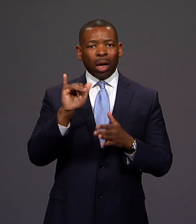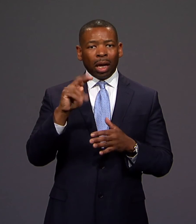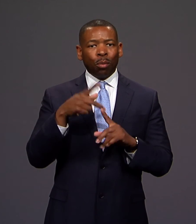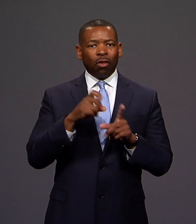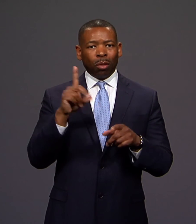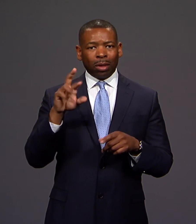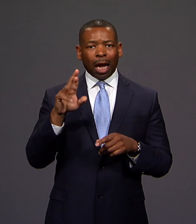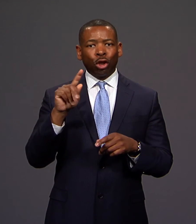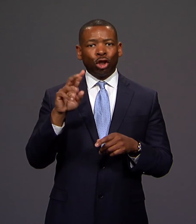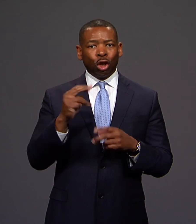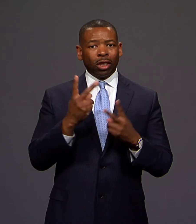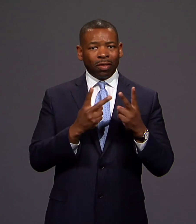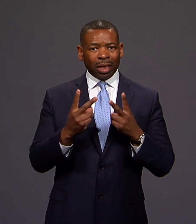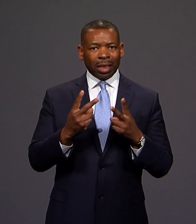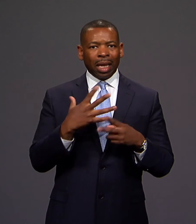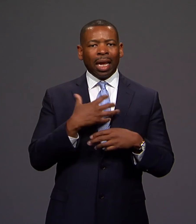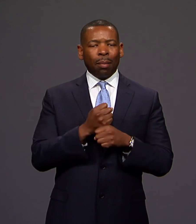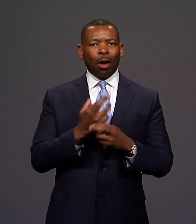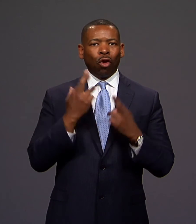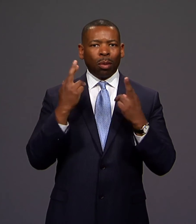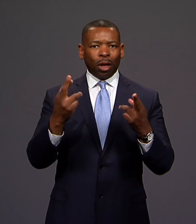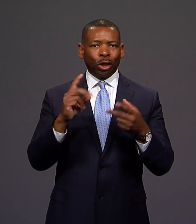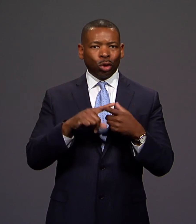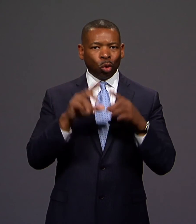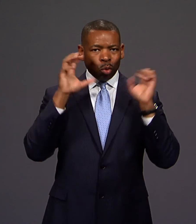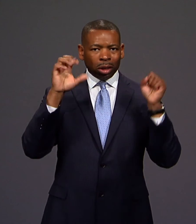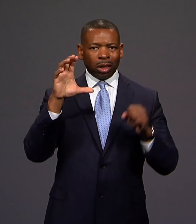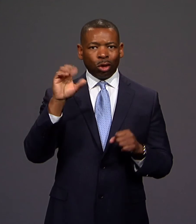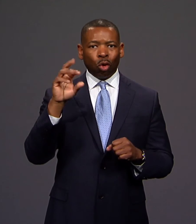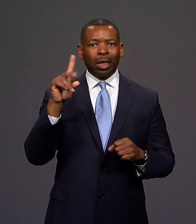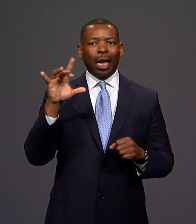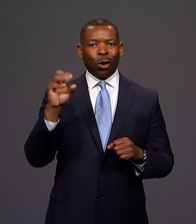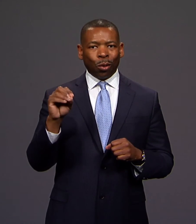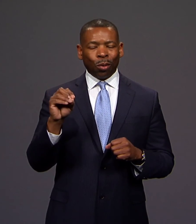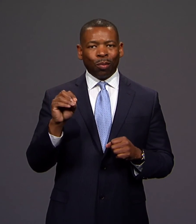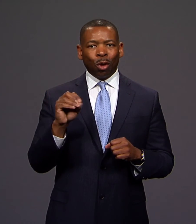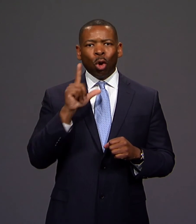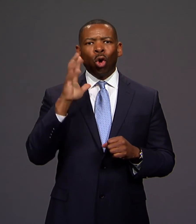committee will review input from Dr. Stern’s visit and make a recommendation to President